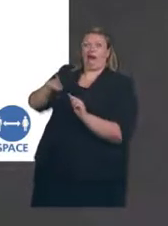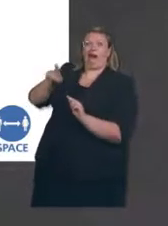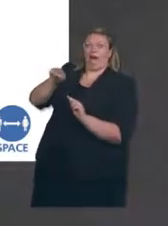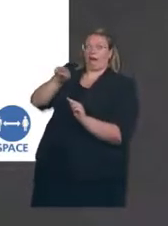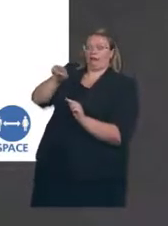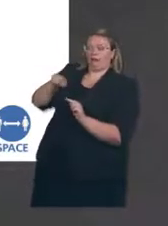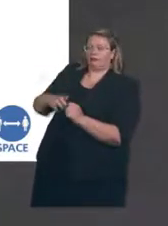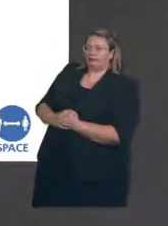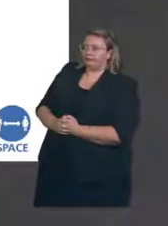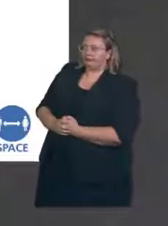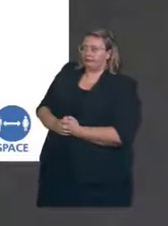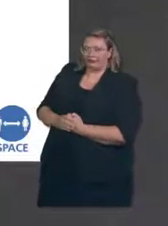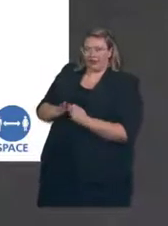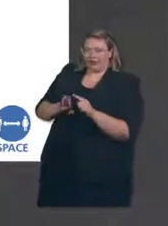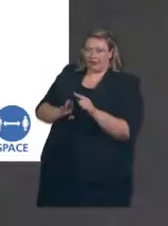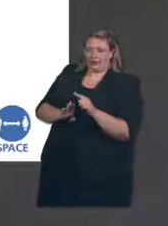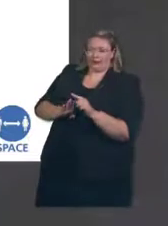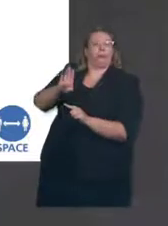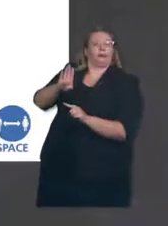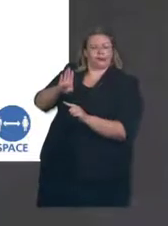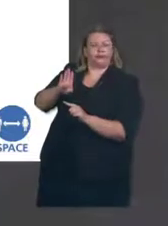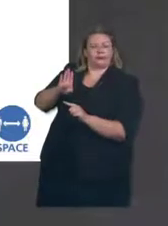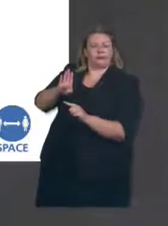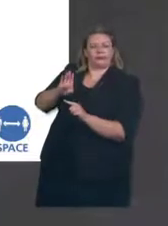over the last uh few days next slide please